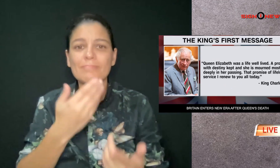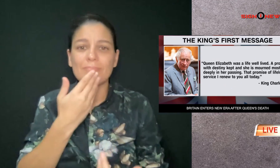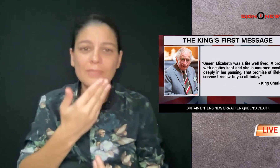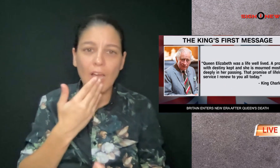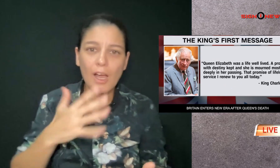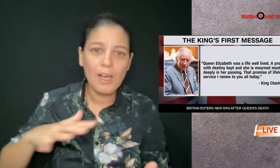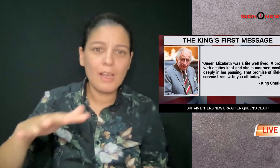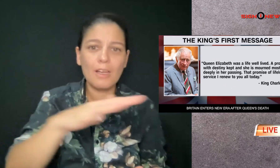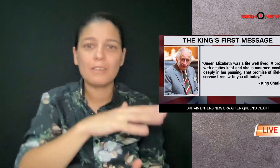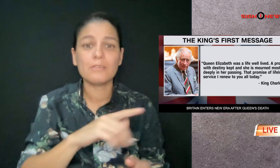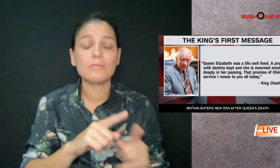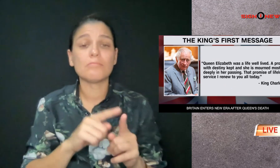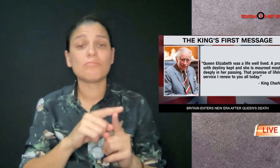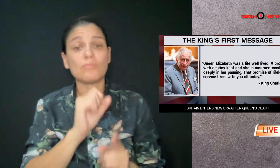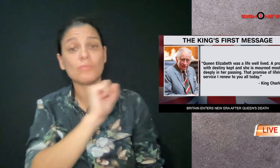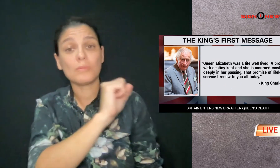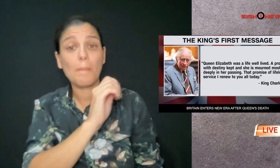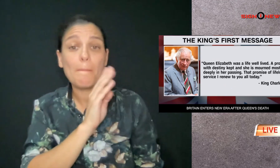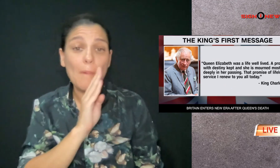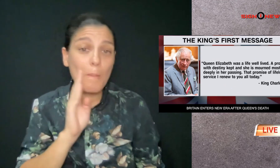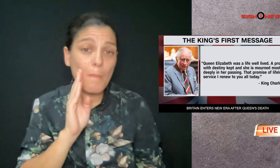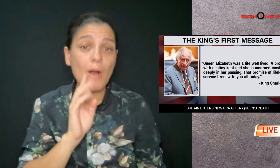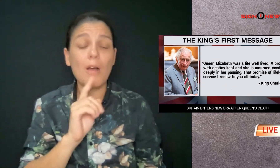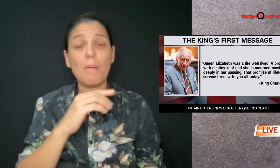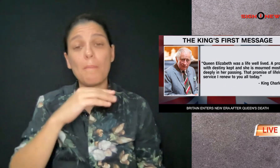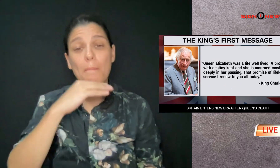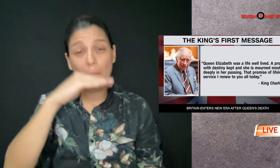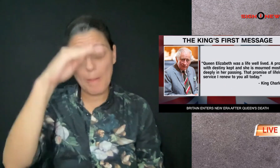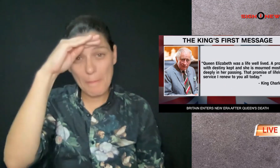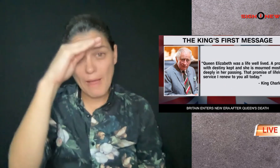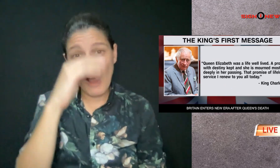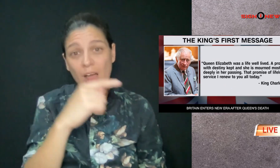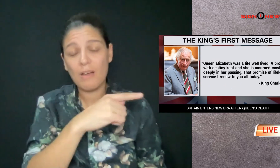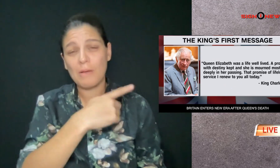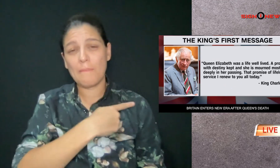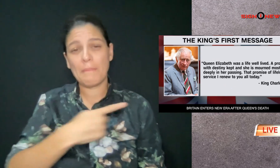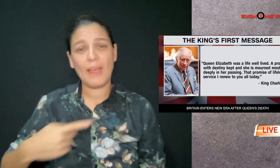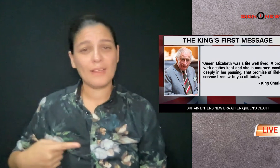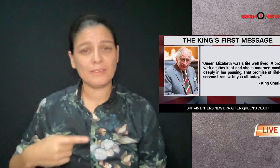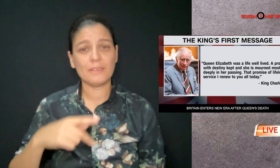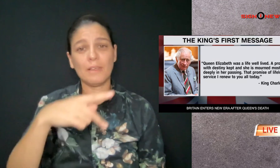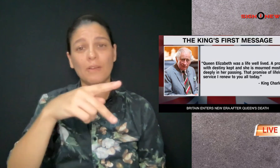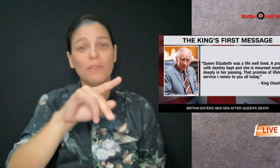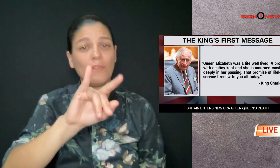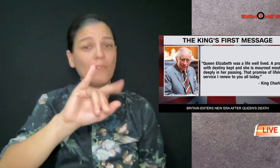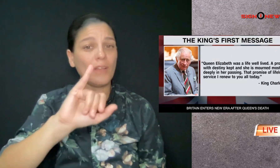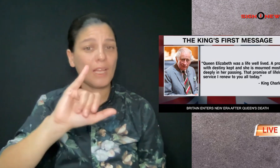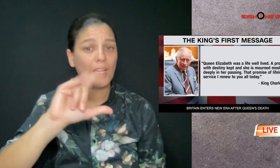King Charles closed his remarks by thanking both his mother and his father Prince Philip